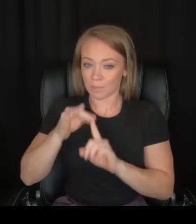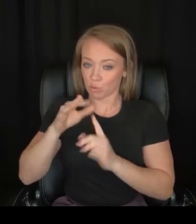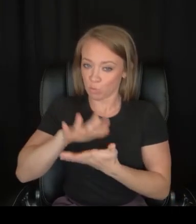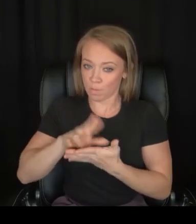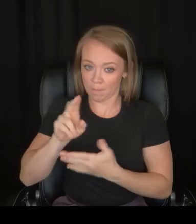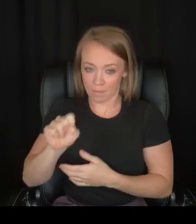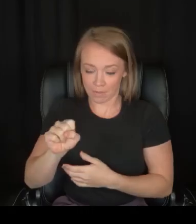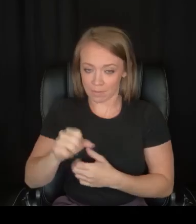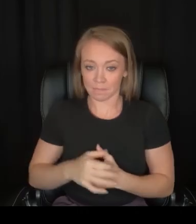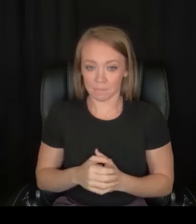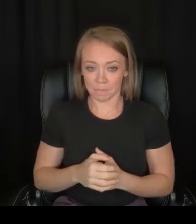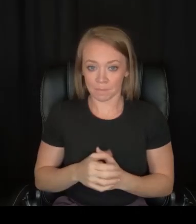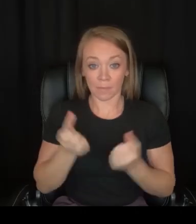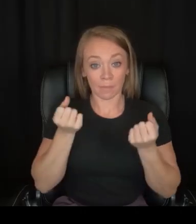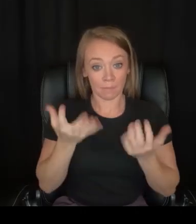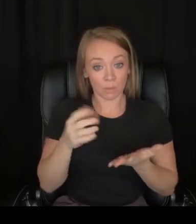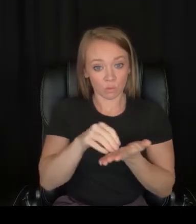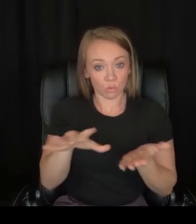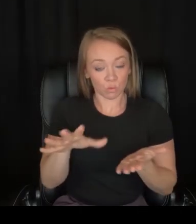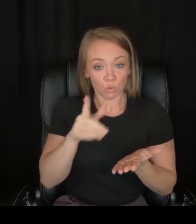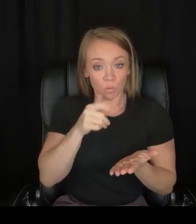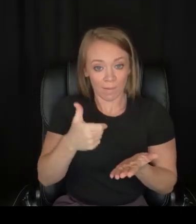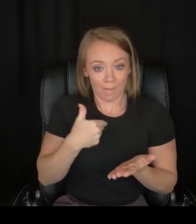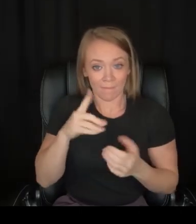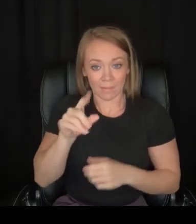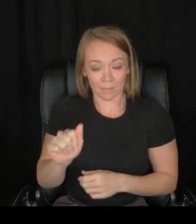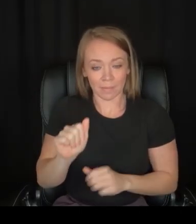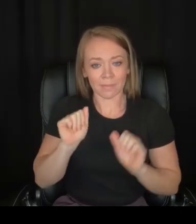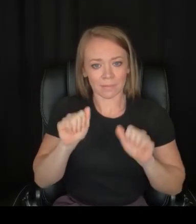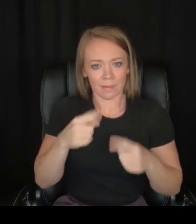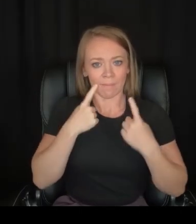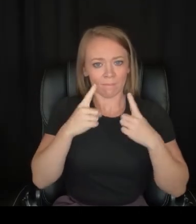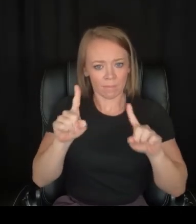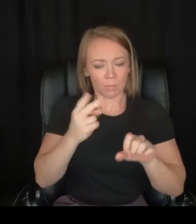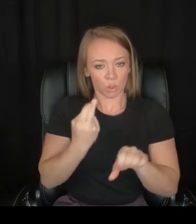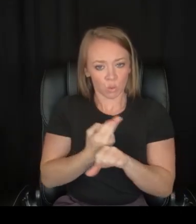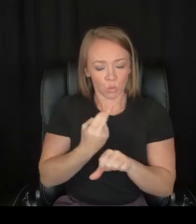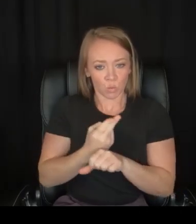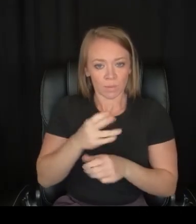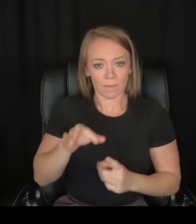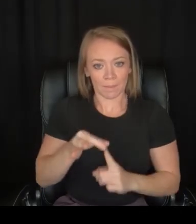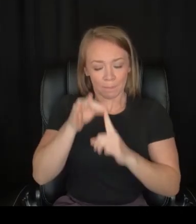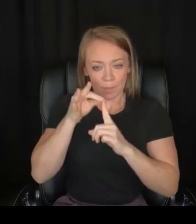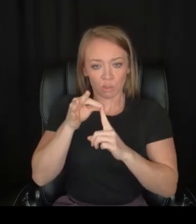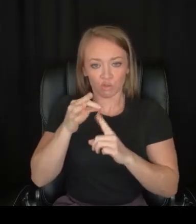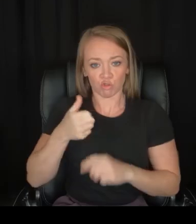Many students with disabilities can effectively access special transportation